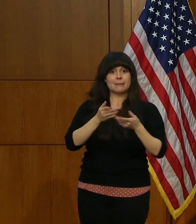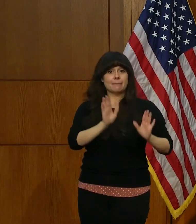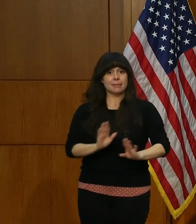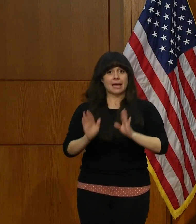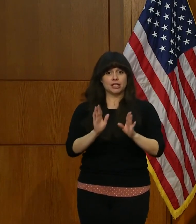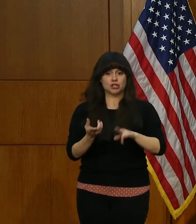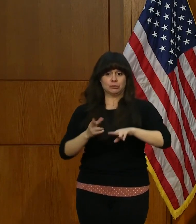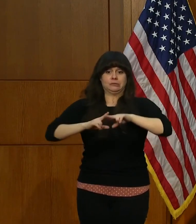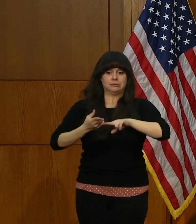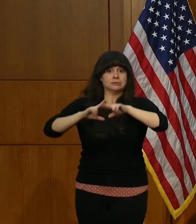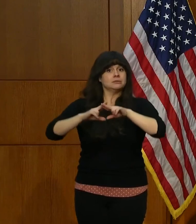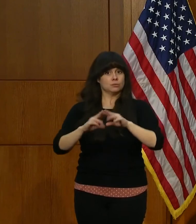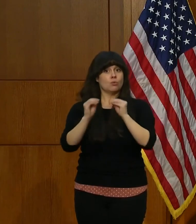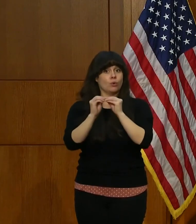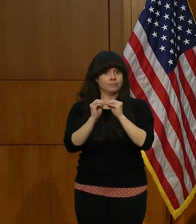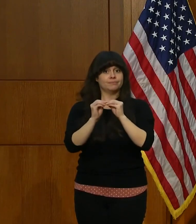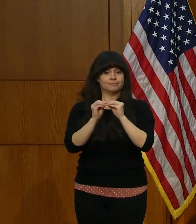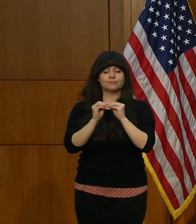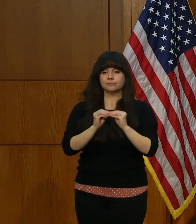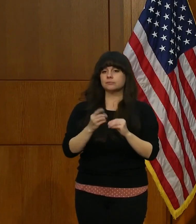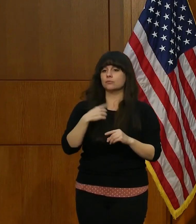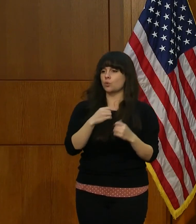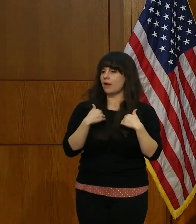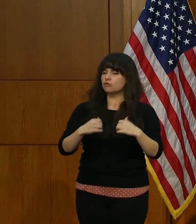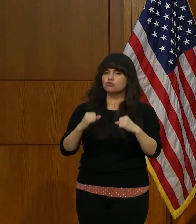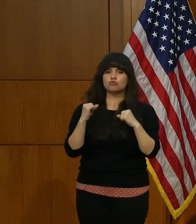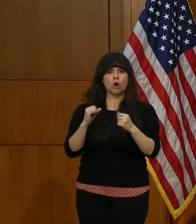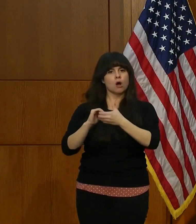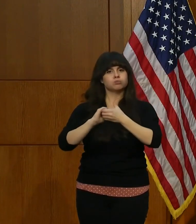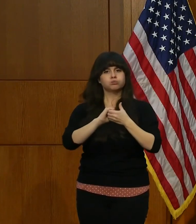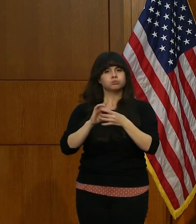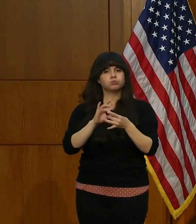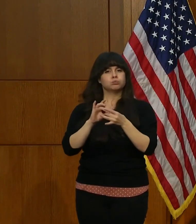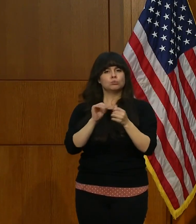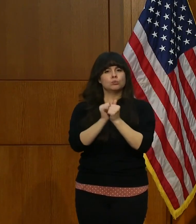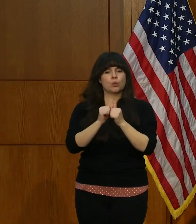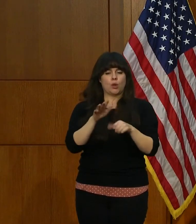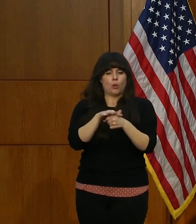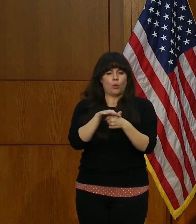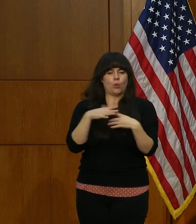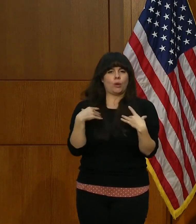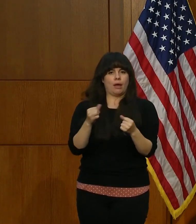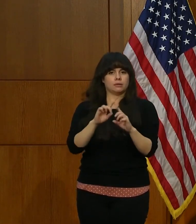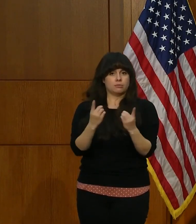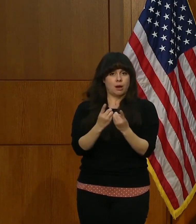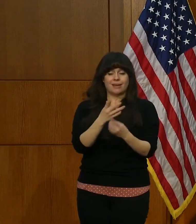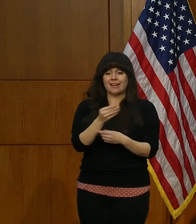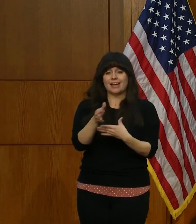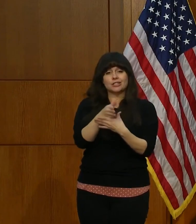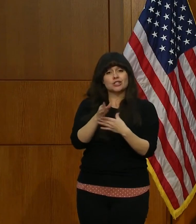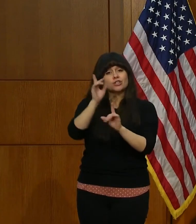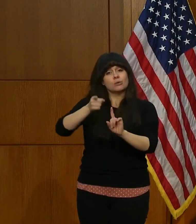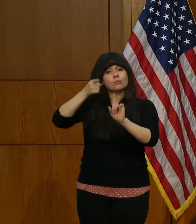2000 DOSES A DAY AND OUR TEAM HAS PLANS TO IMPLEMENT EVEN MORE CAPACITY. WE HAVE A VERY